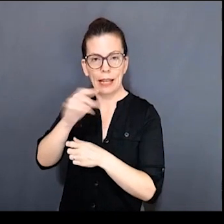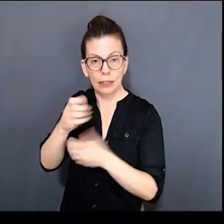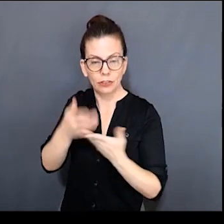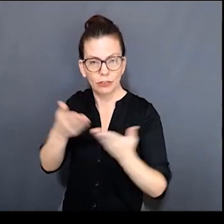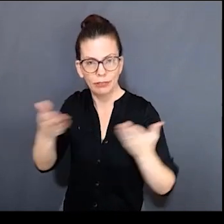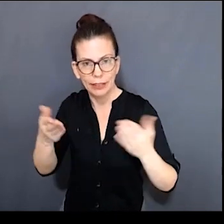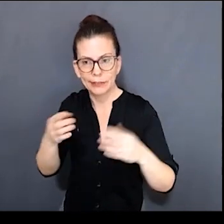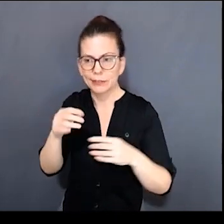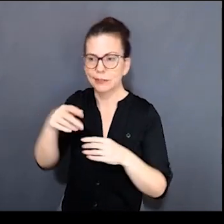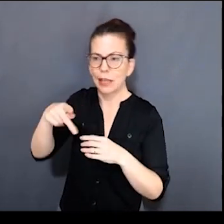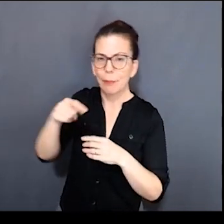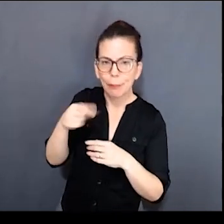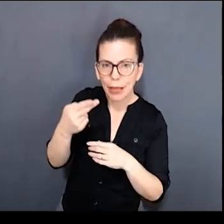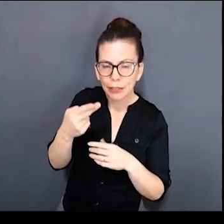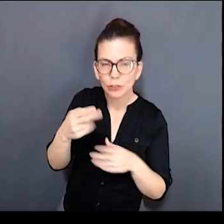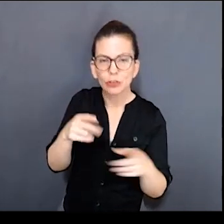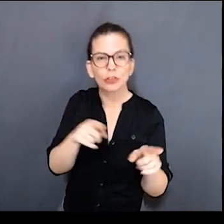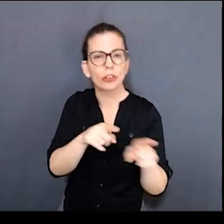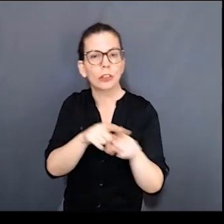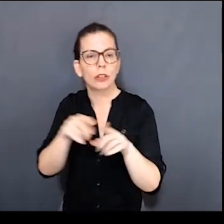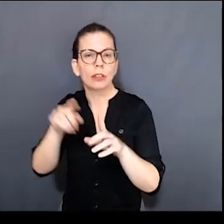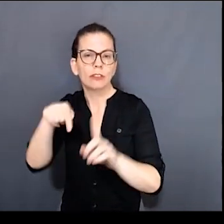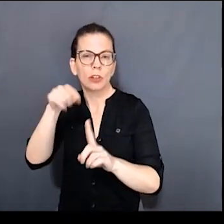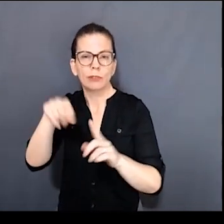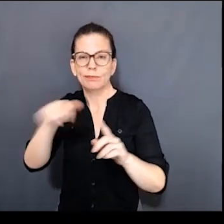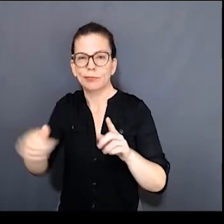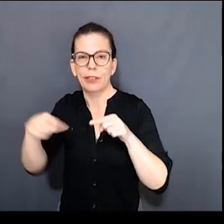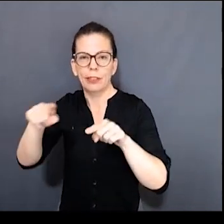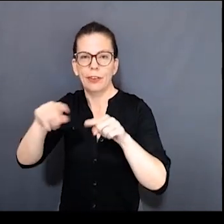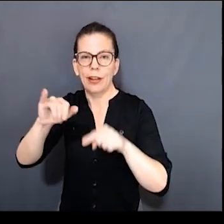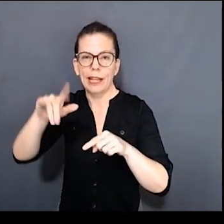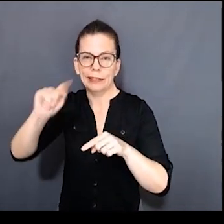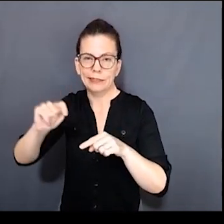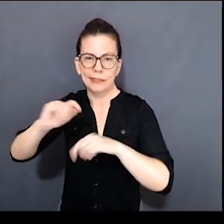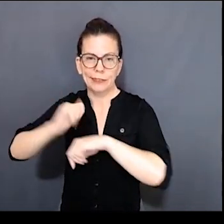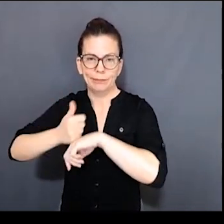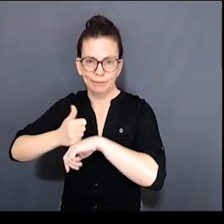To do things like patching alongside the rest of the IT infrastructure.